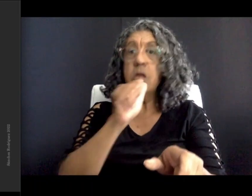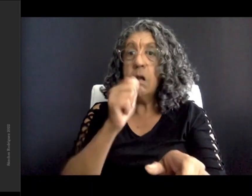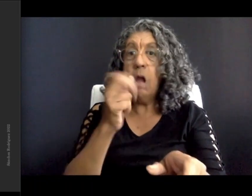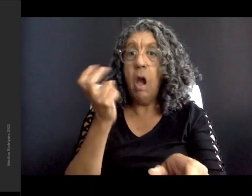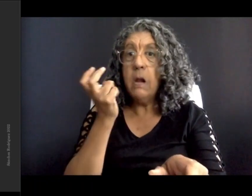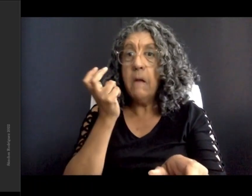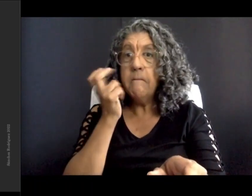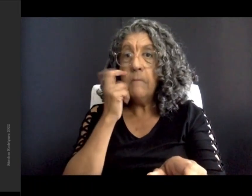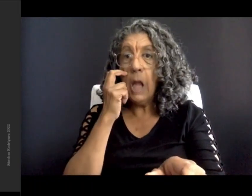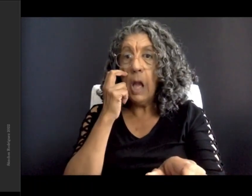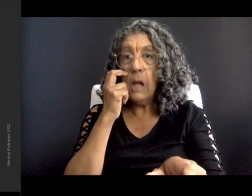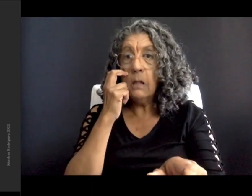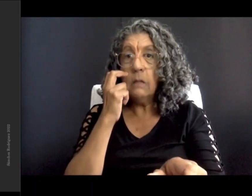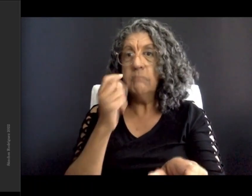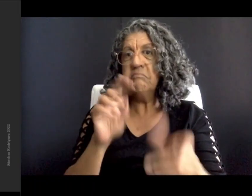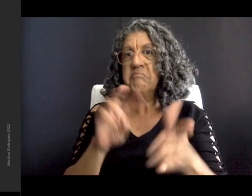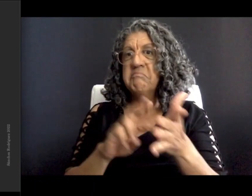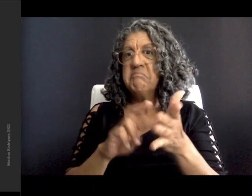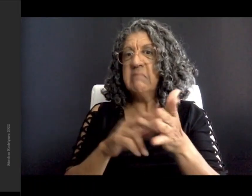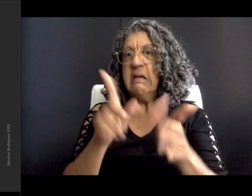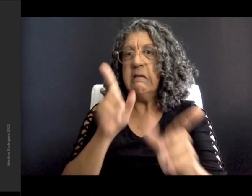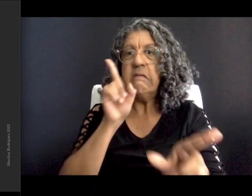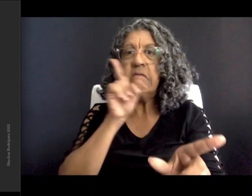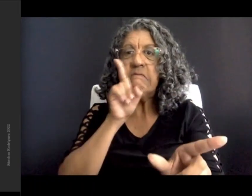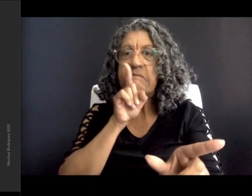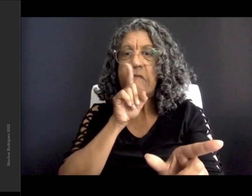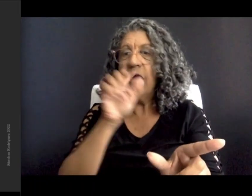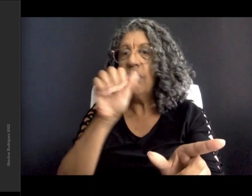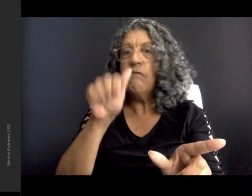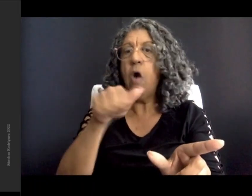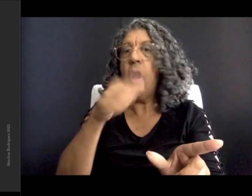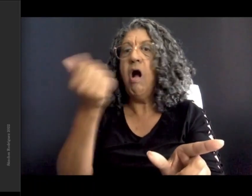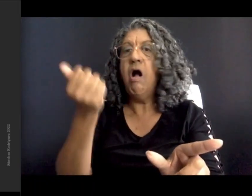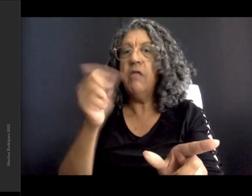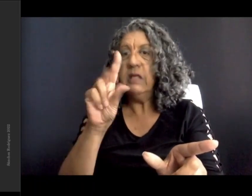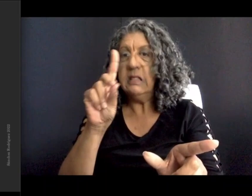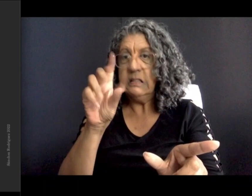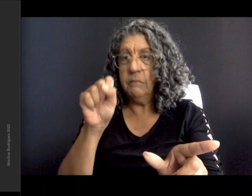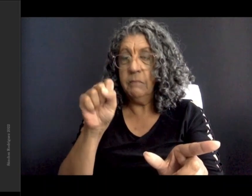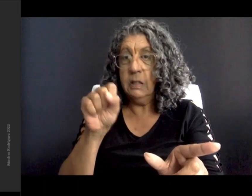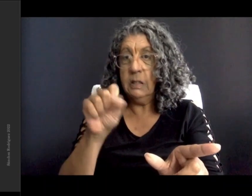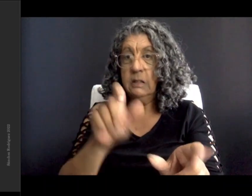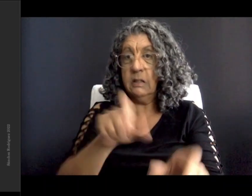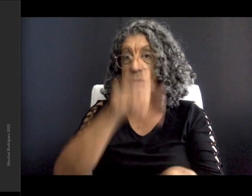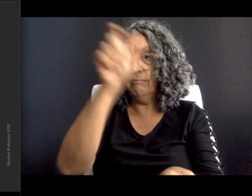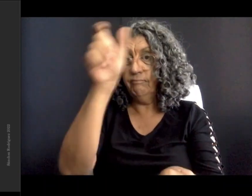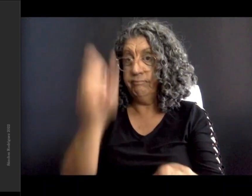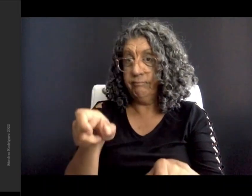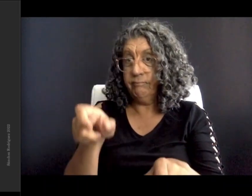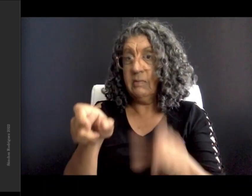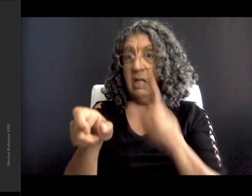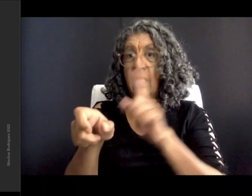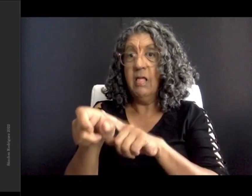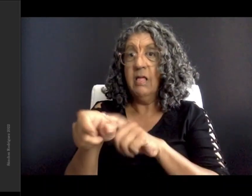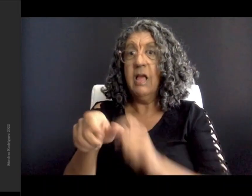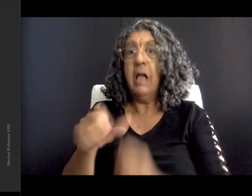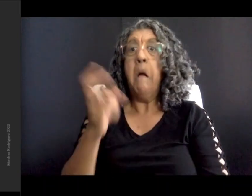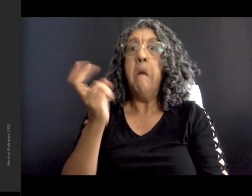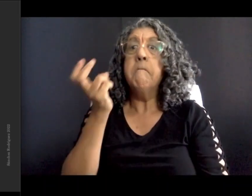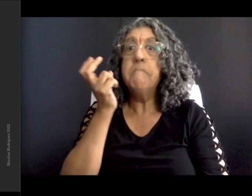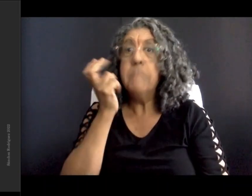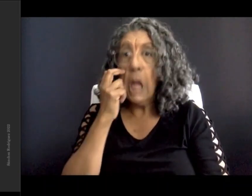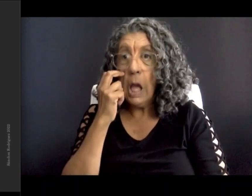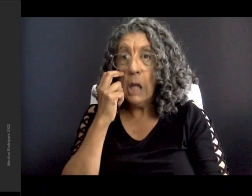One is for sighted people that are not blind just people with disabilities not